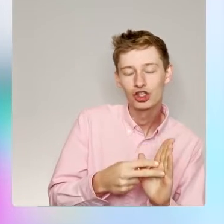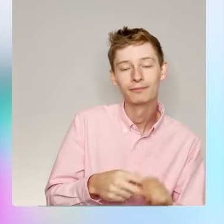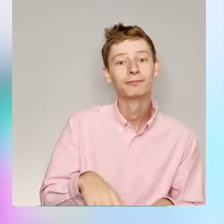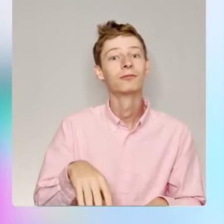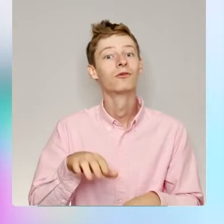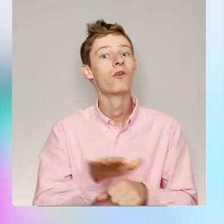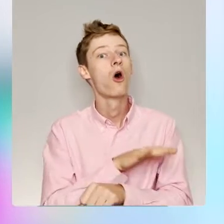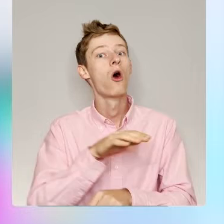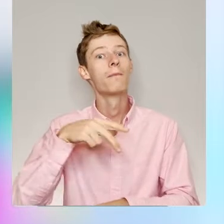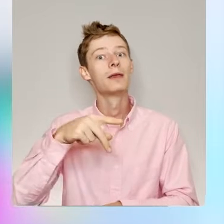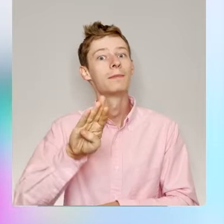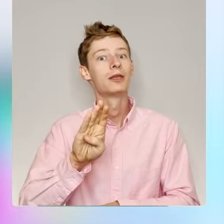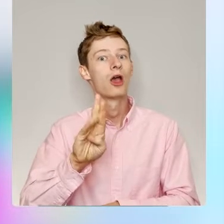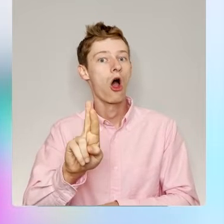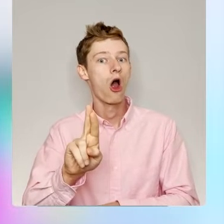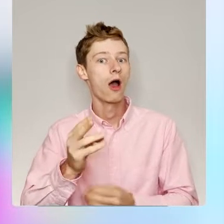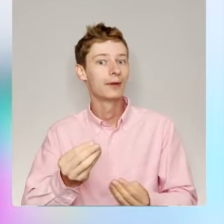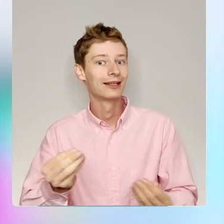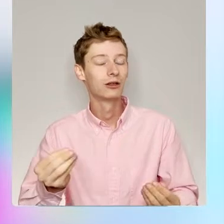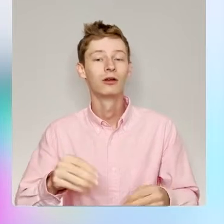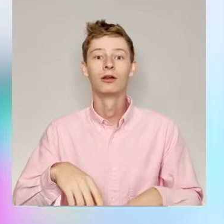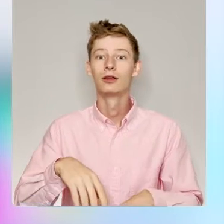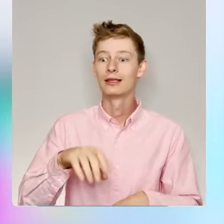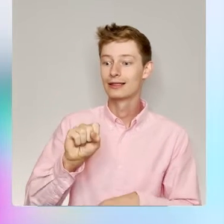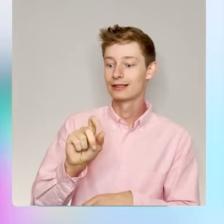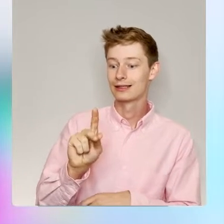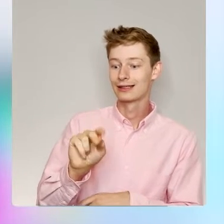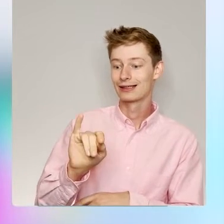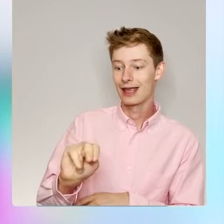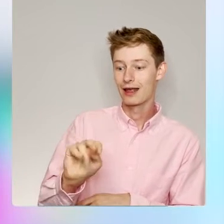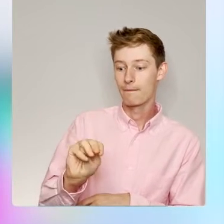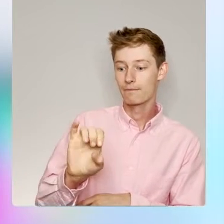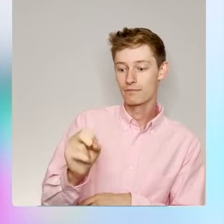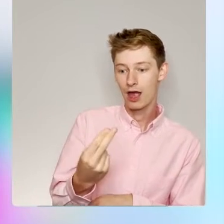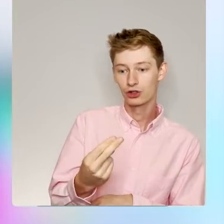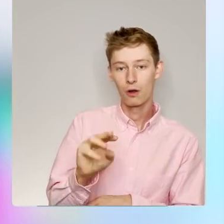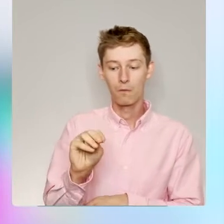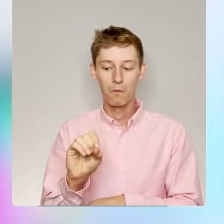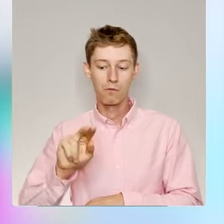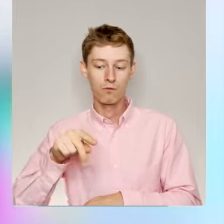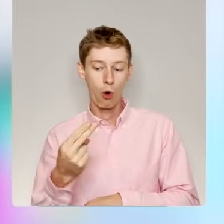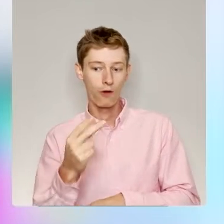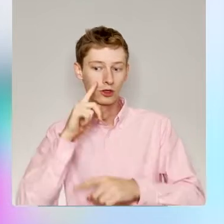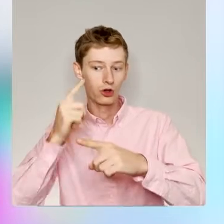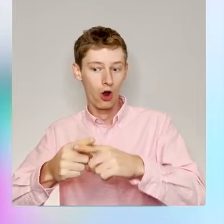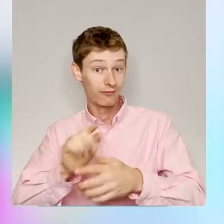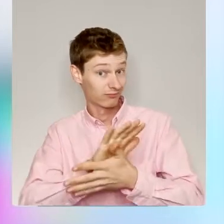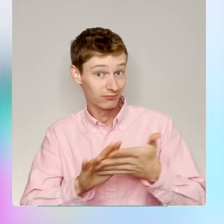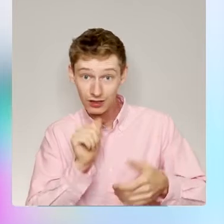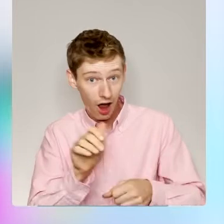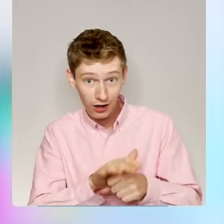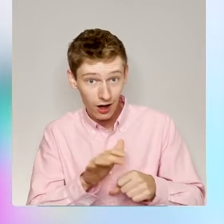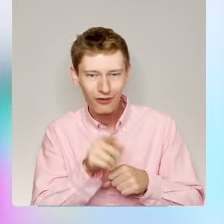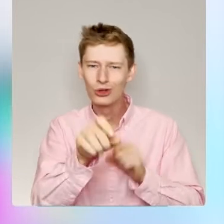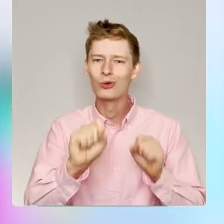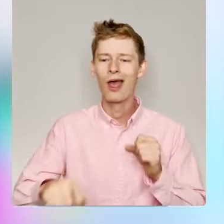More material features like sheen and gloss, compression schemes, GPU-ready texture compressions, among others.